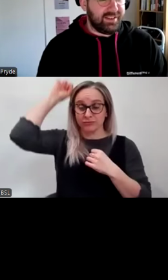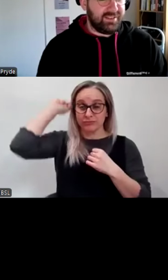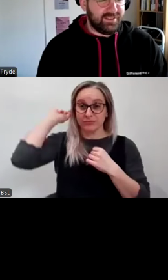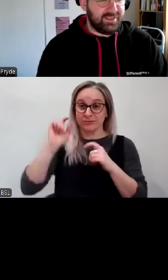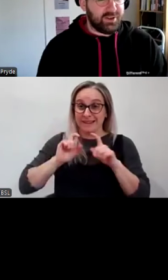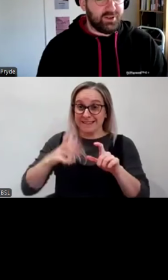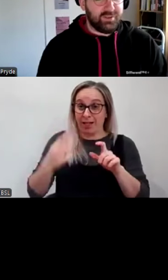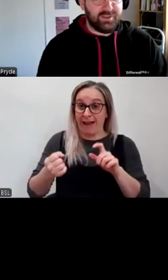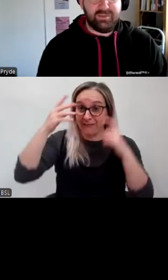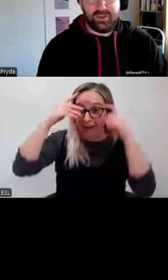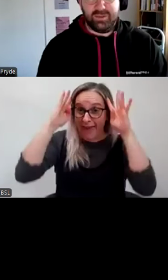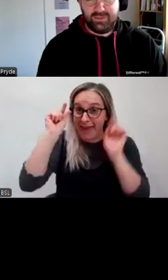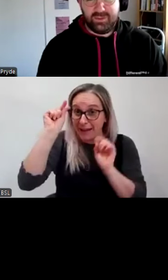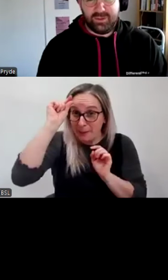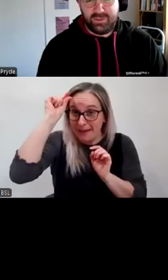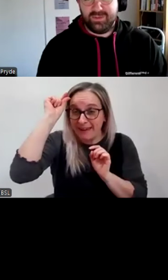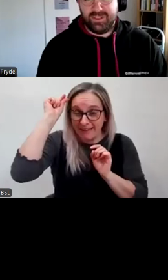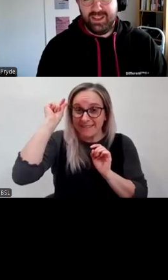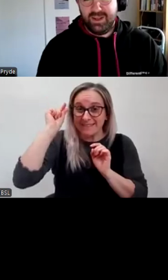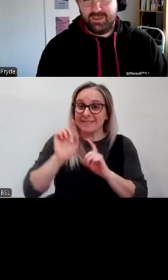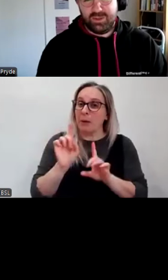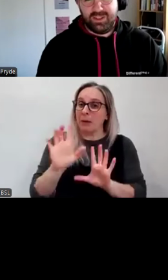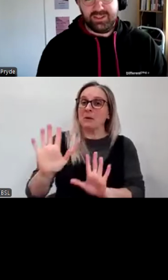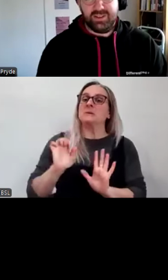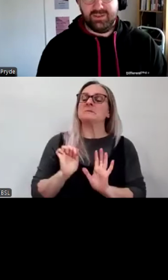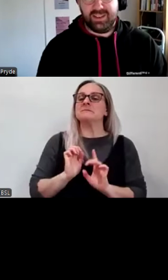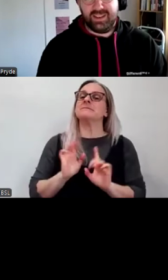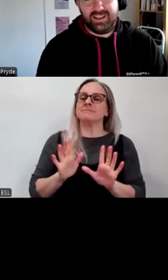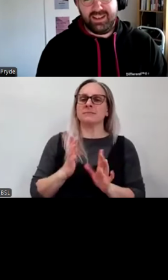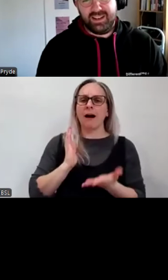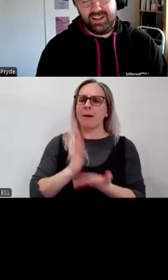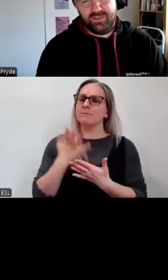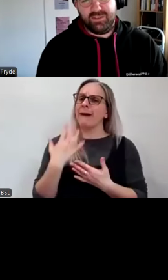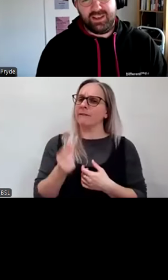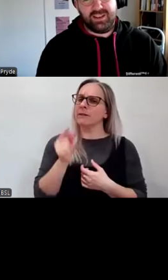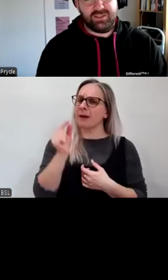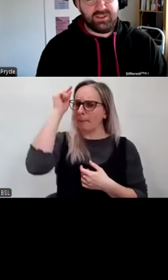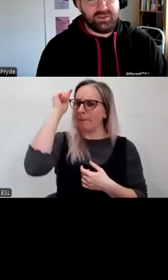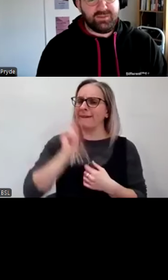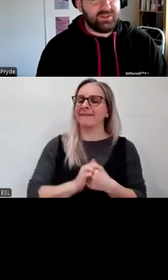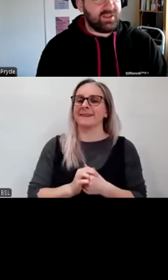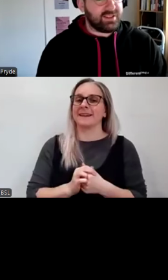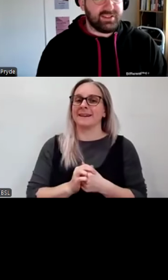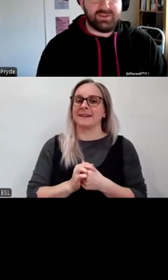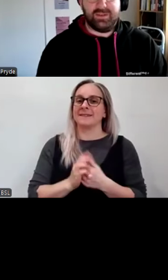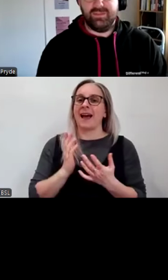There is not a lot of it, but we will presume that it's there. I have a circular glasses as well.